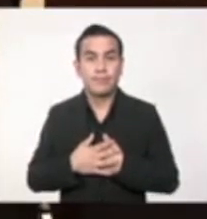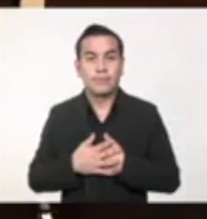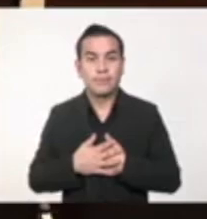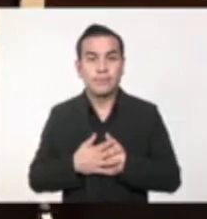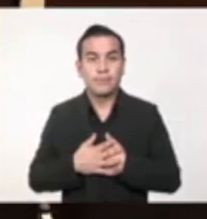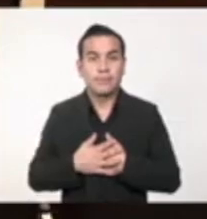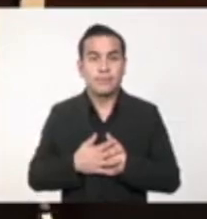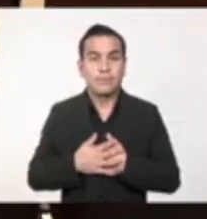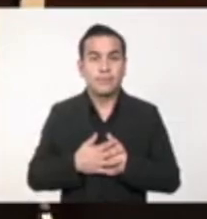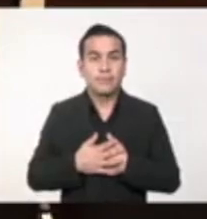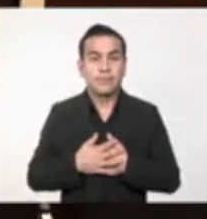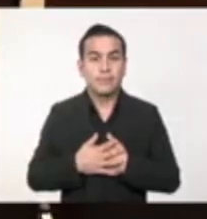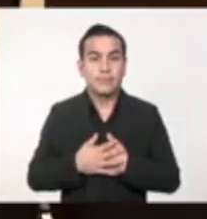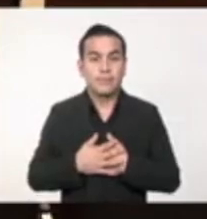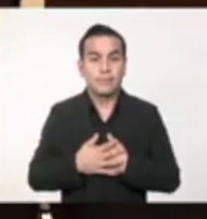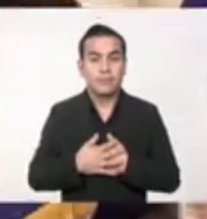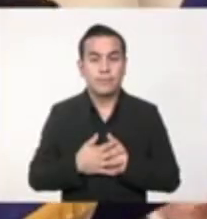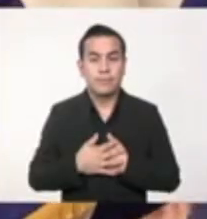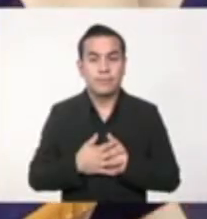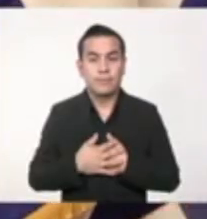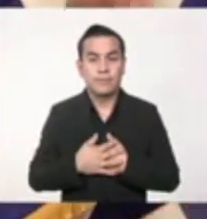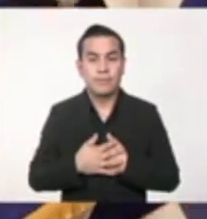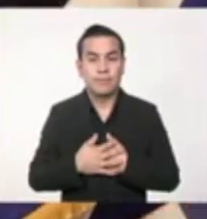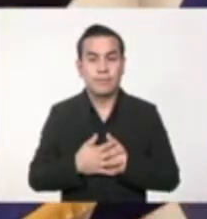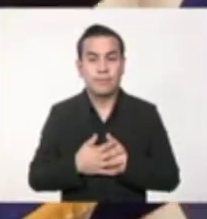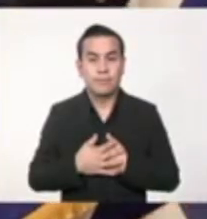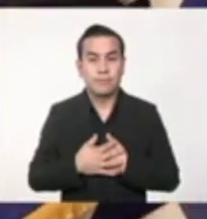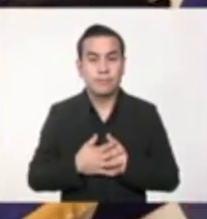Sofía Quitara, la clara.